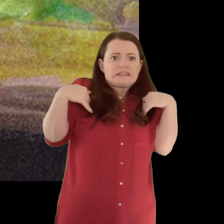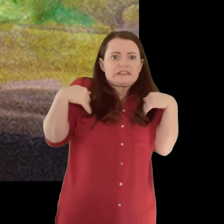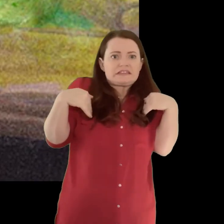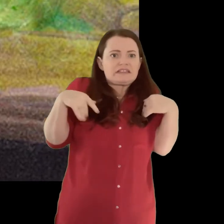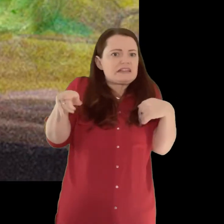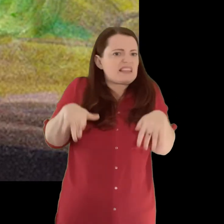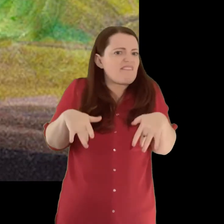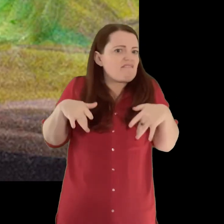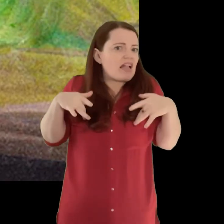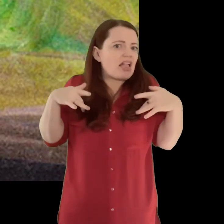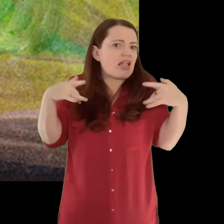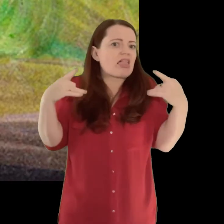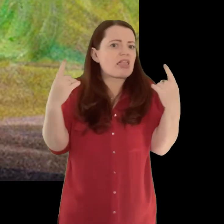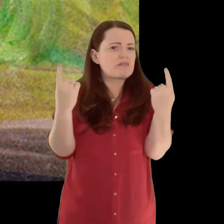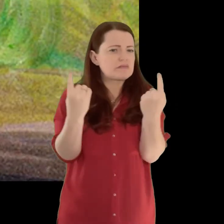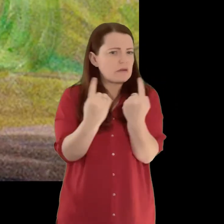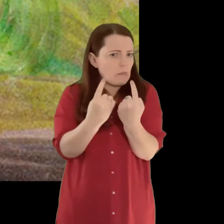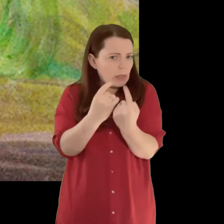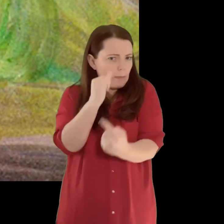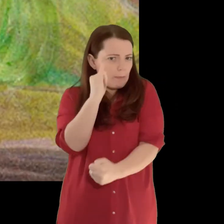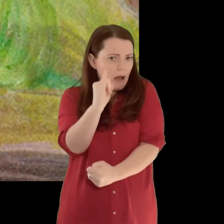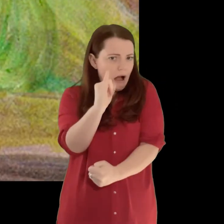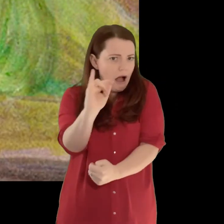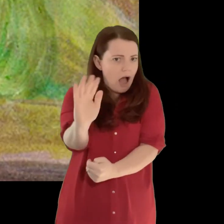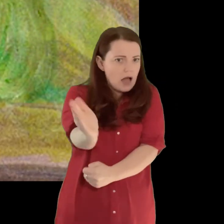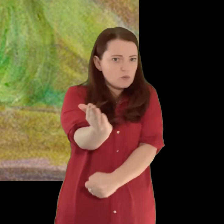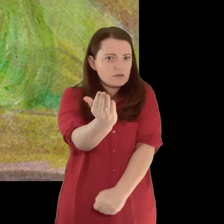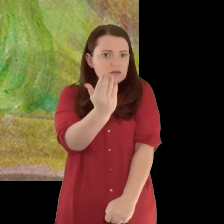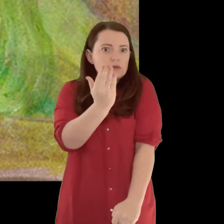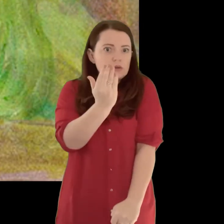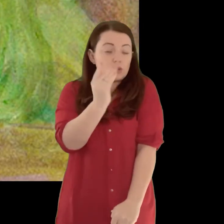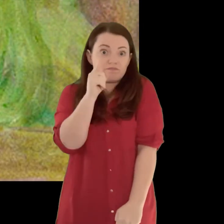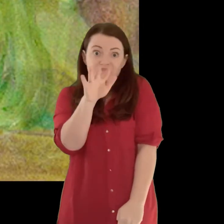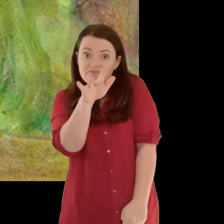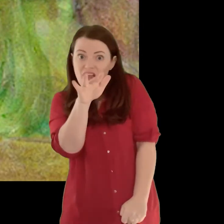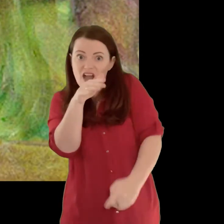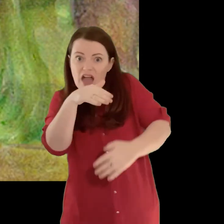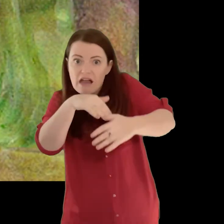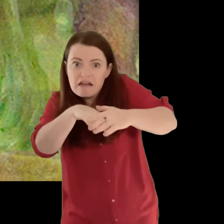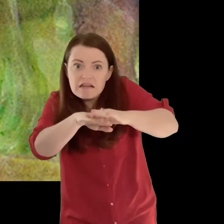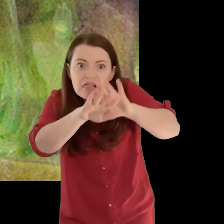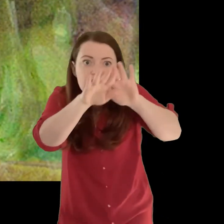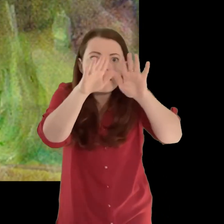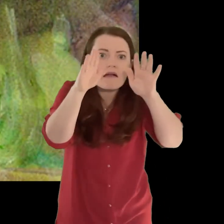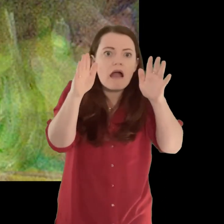Because they felt in their shells That something was bad coming. And there in the cave lying deep in the cauldron